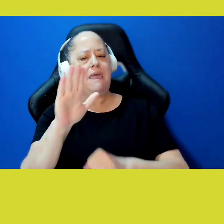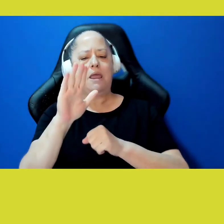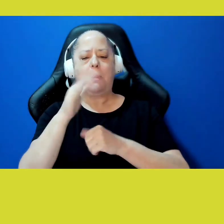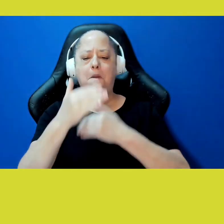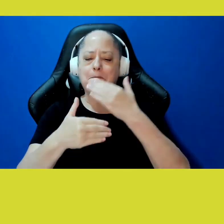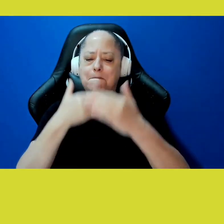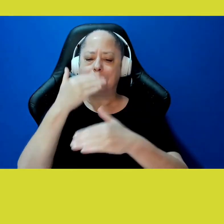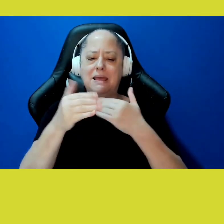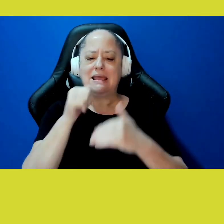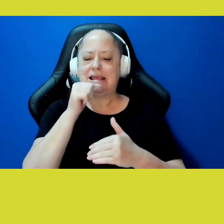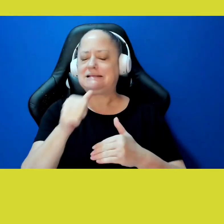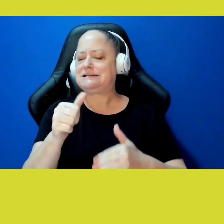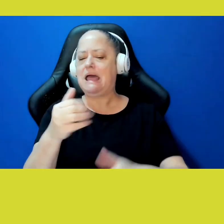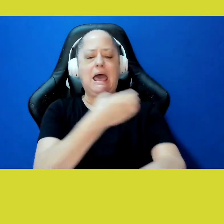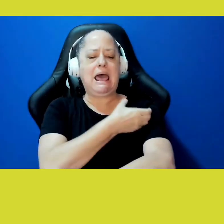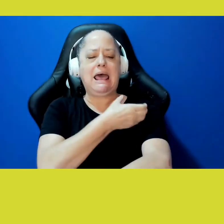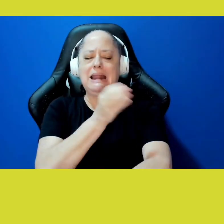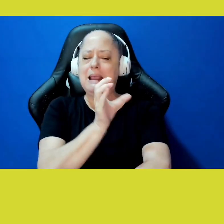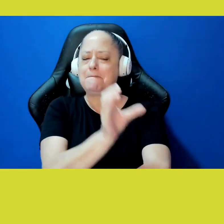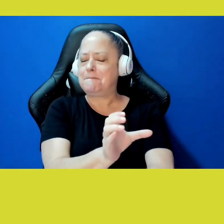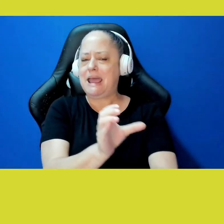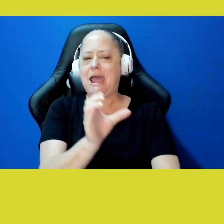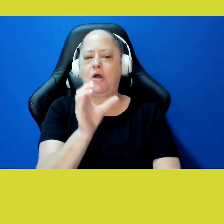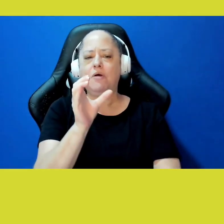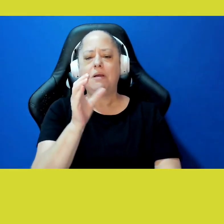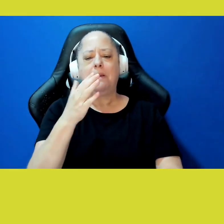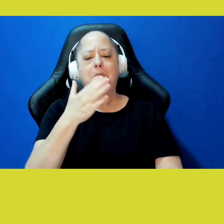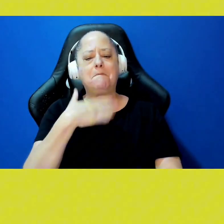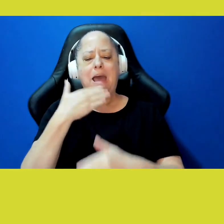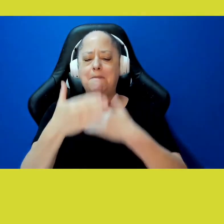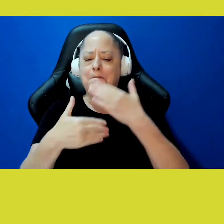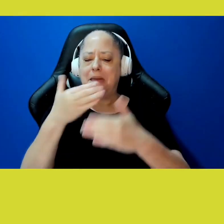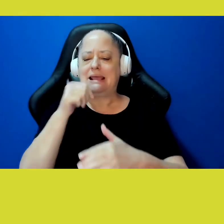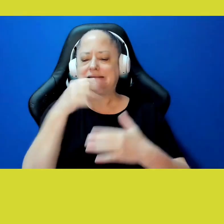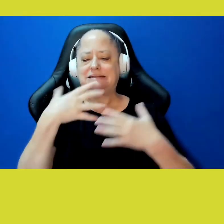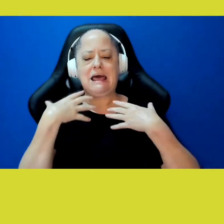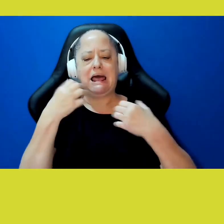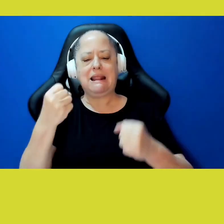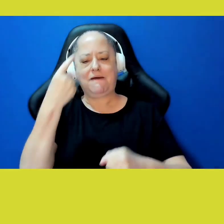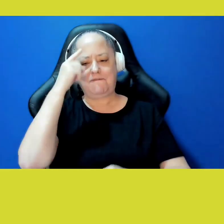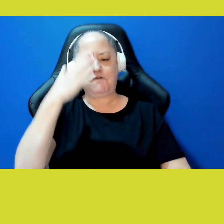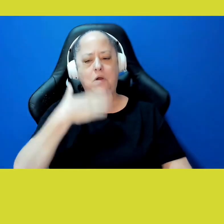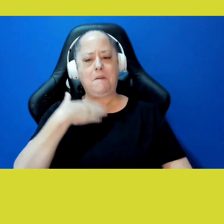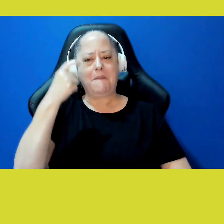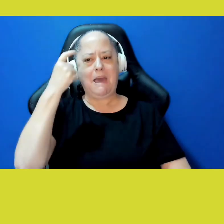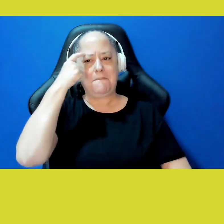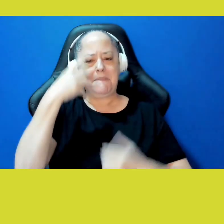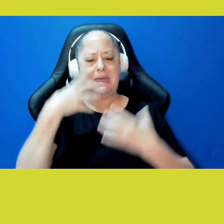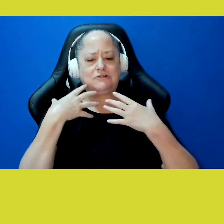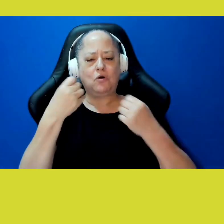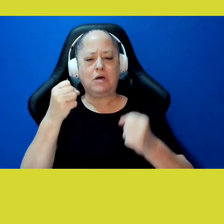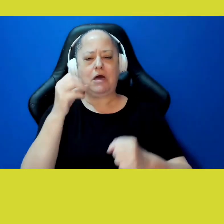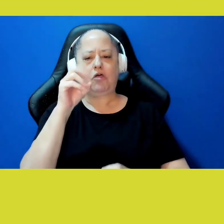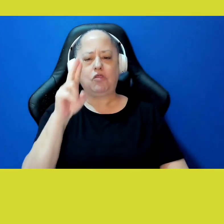making, it didn't let me move at a pace that was healthy for my mental health or anybody or any area